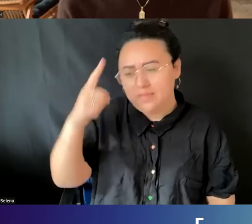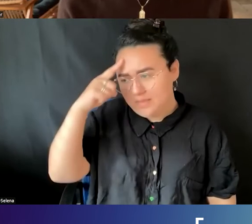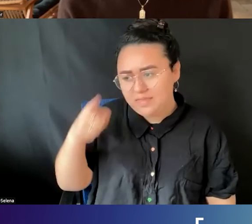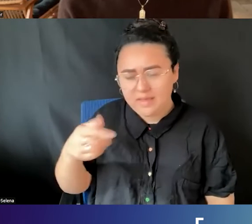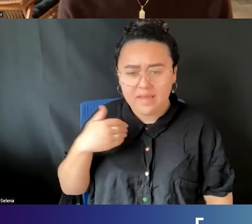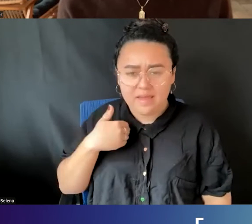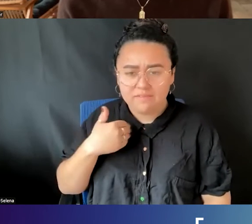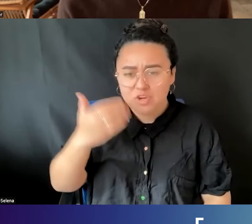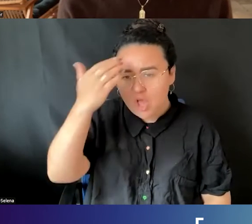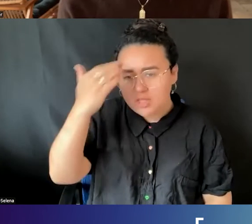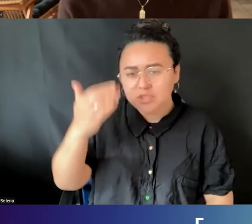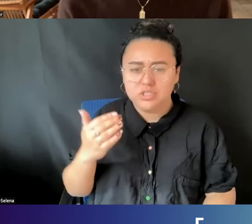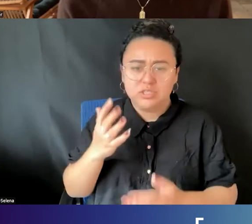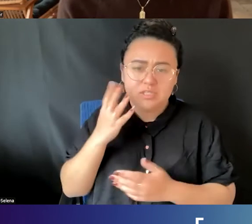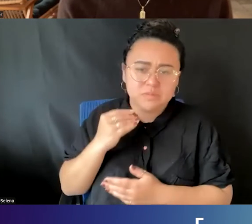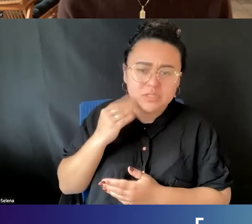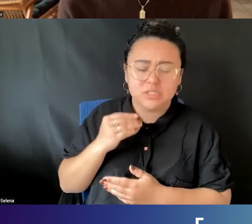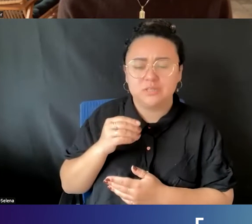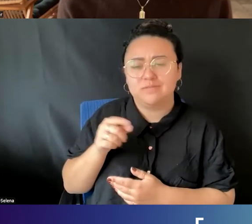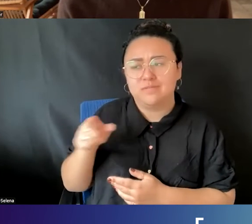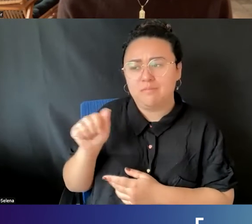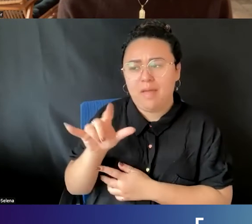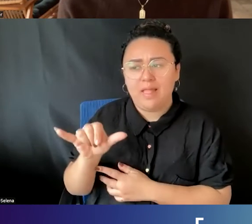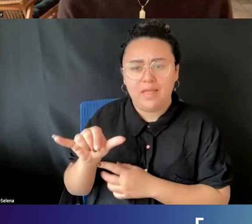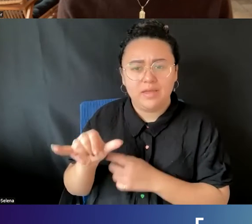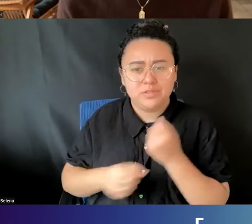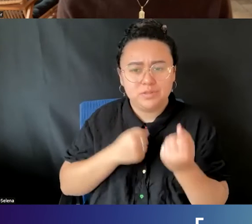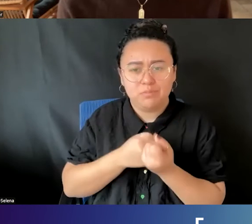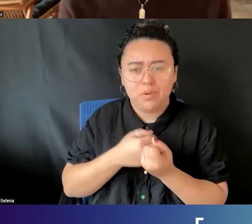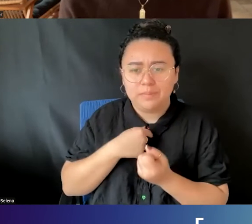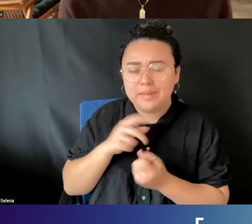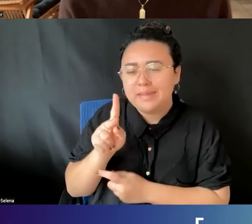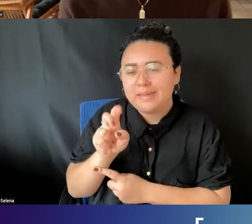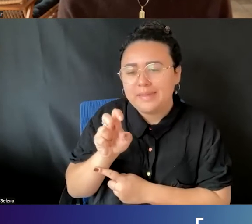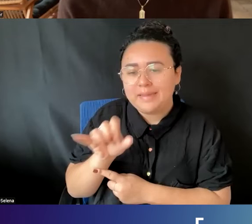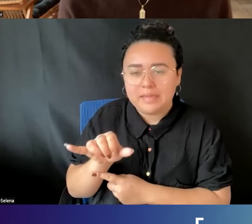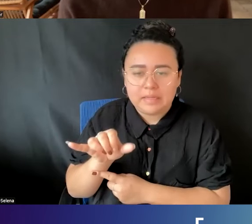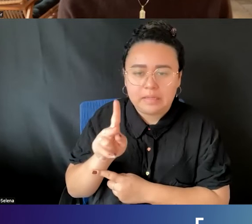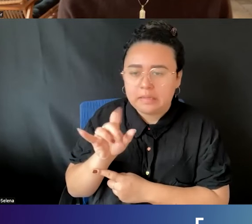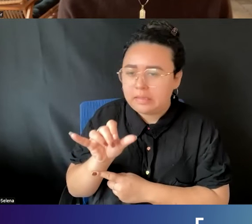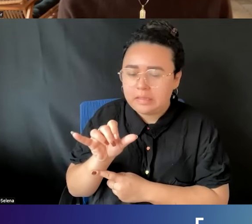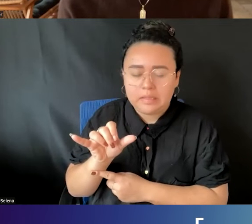and that kind of ally on your side is also key because it is it is a landscape